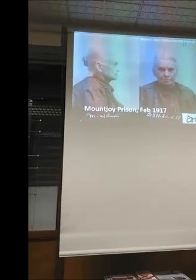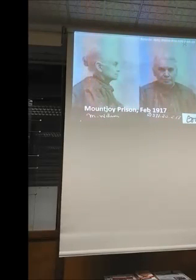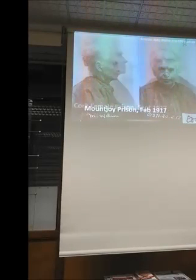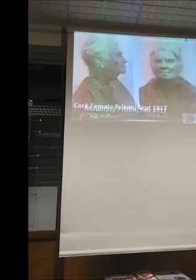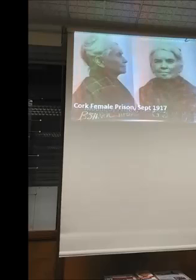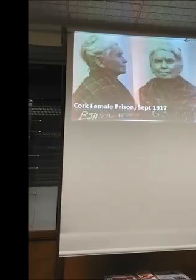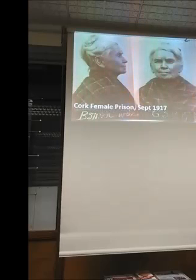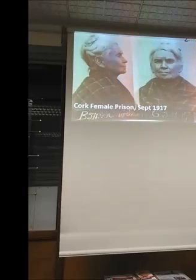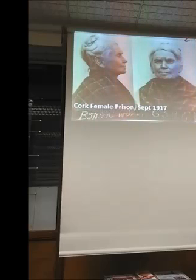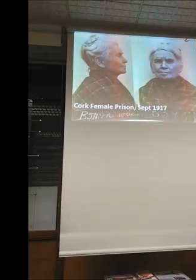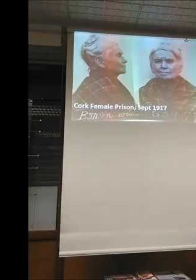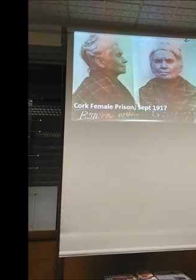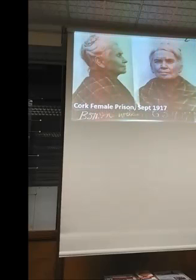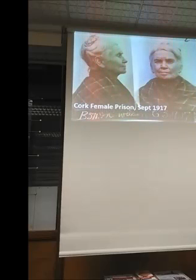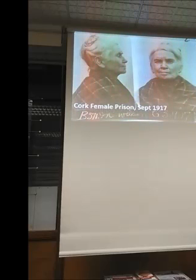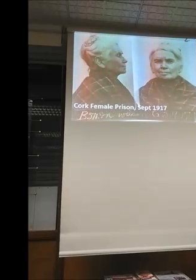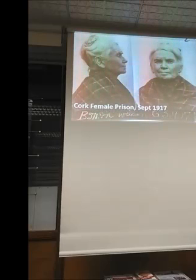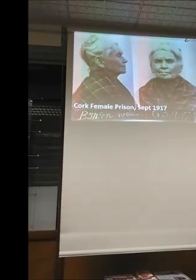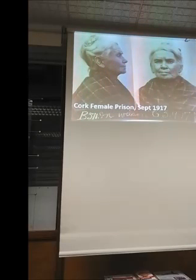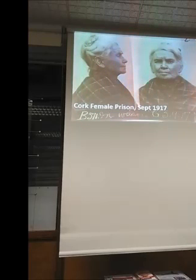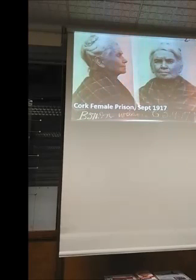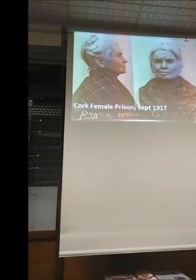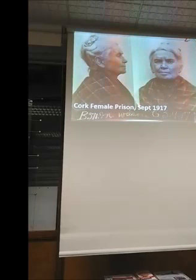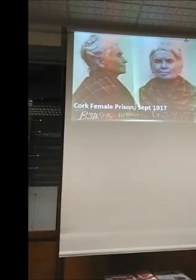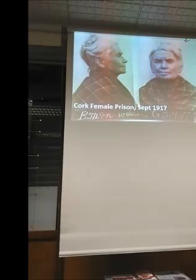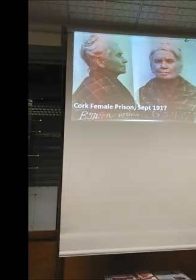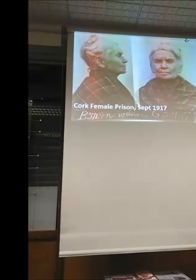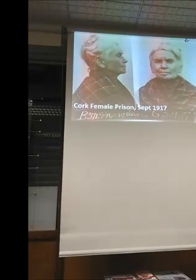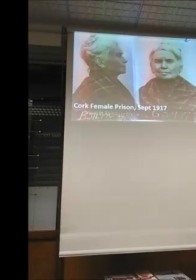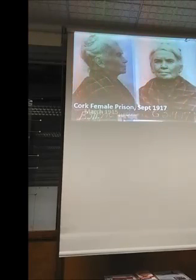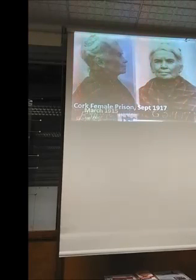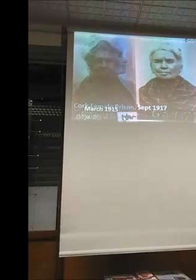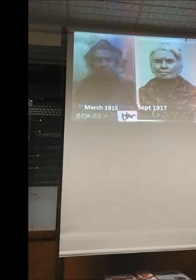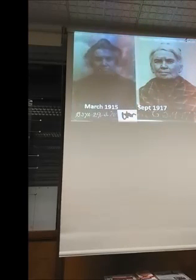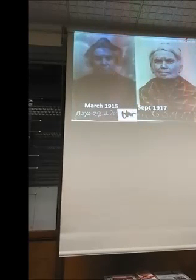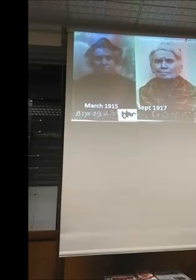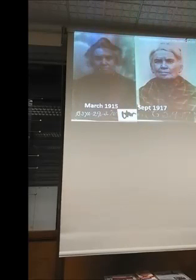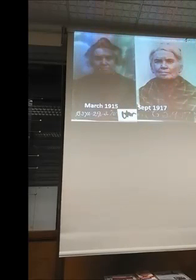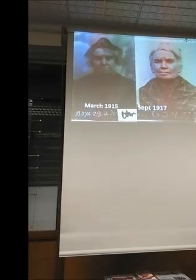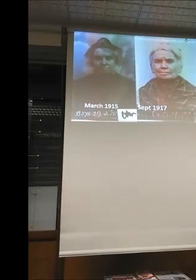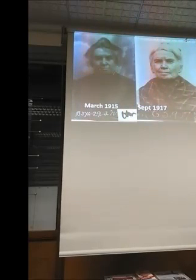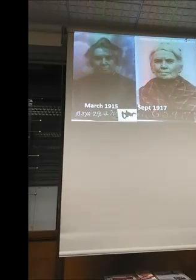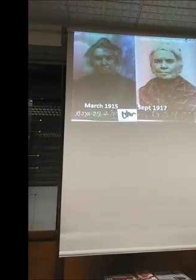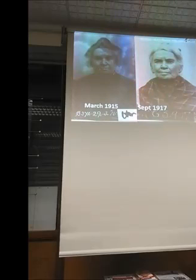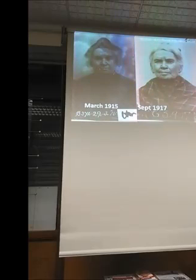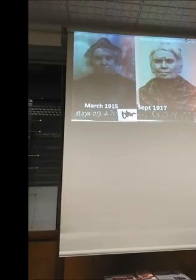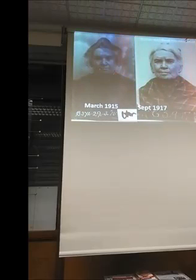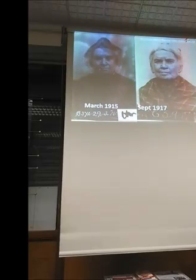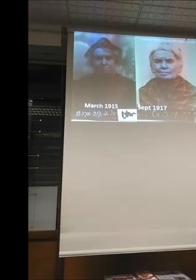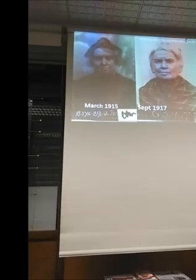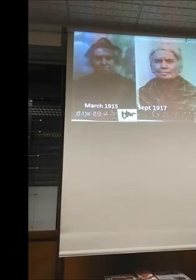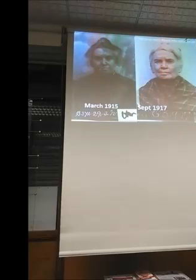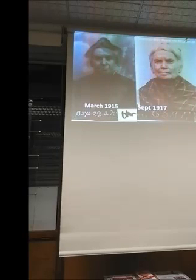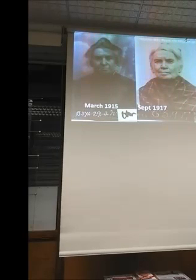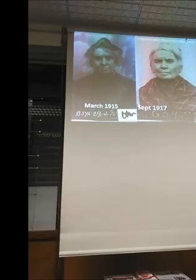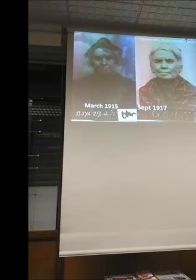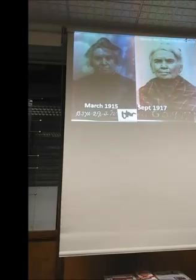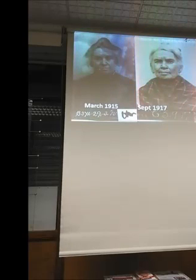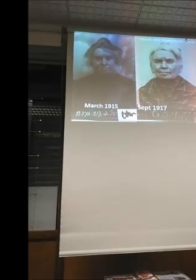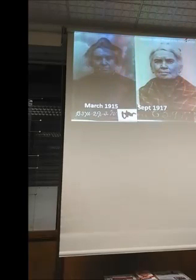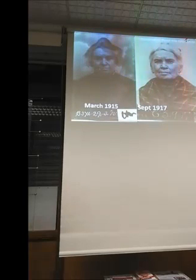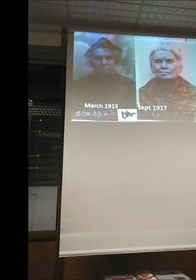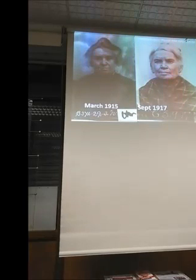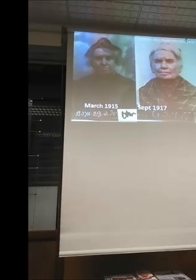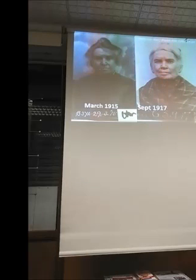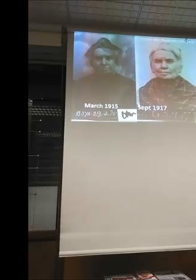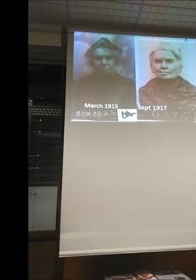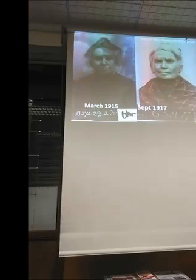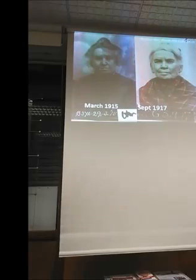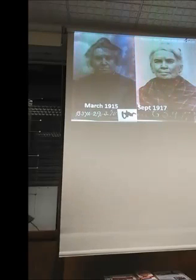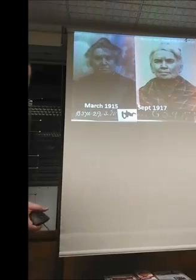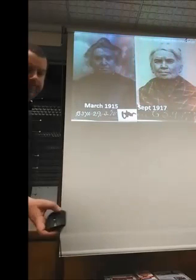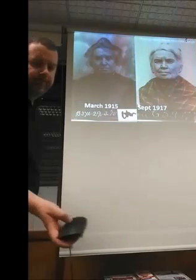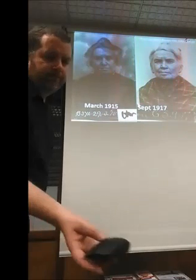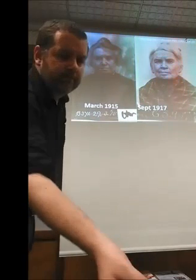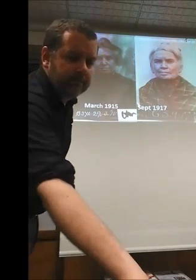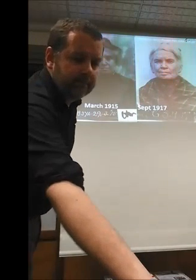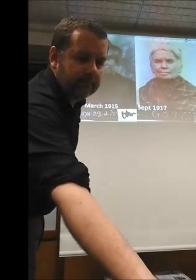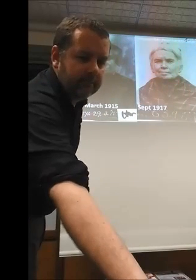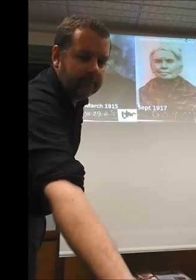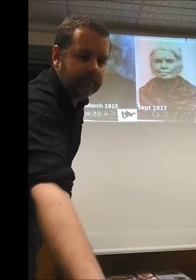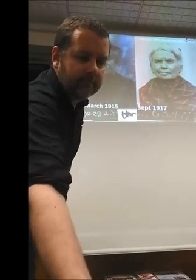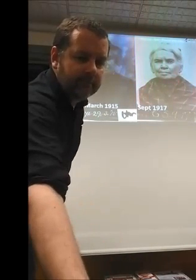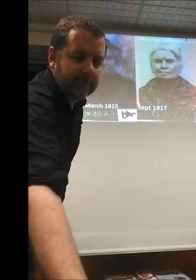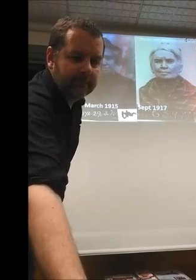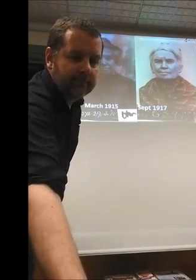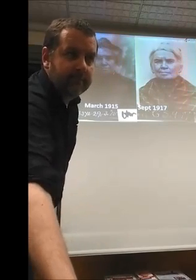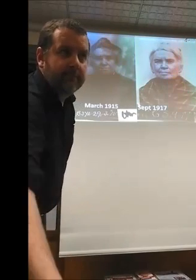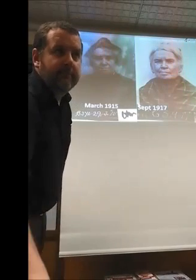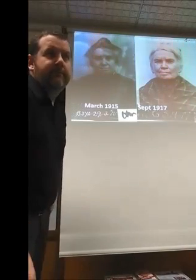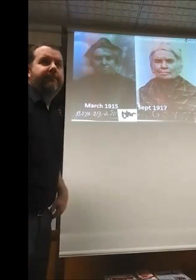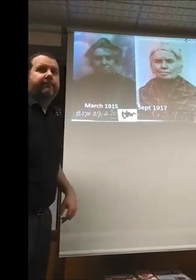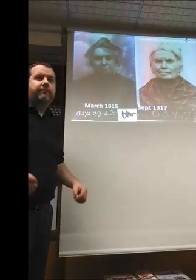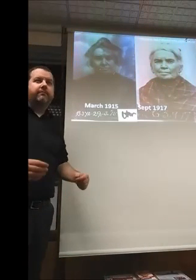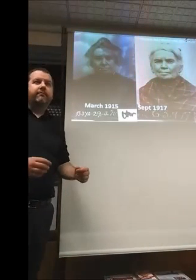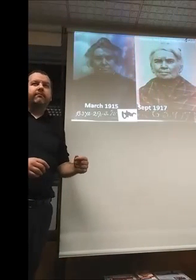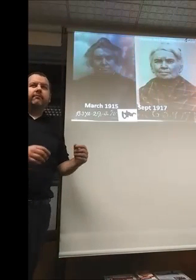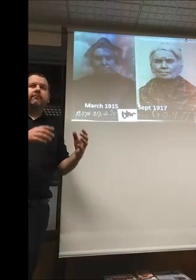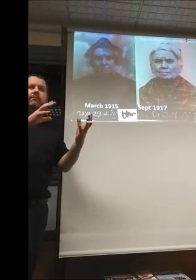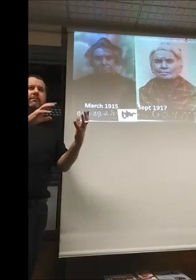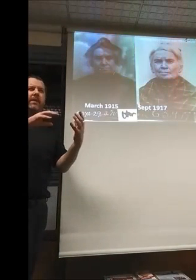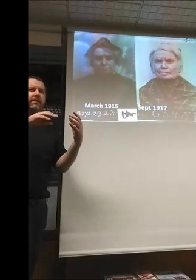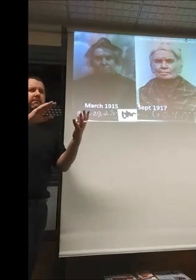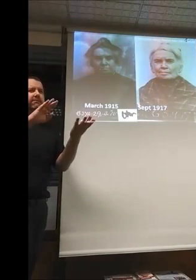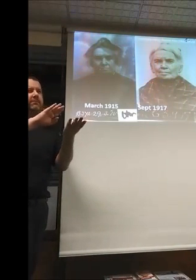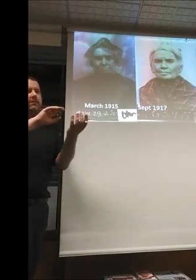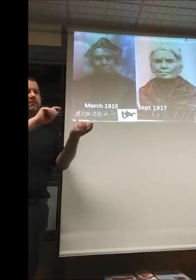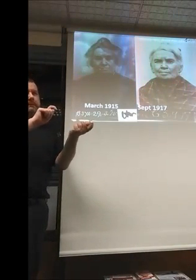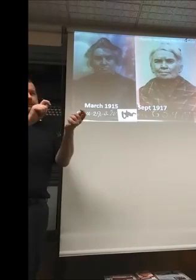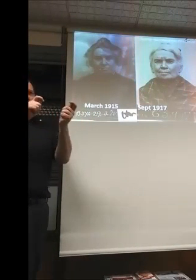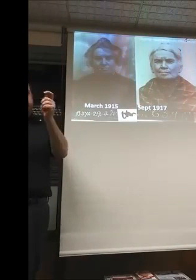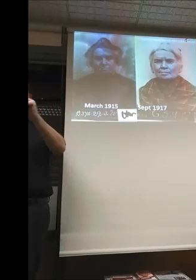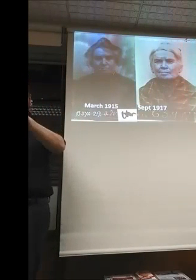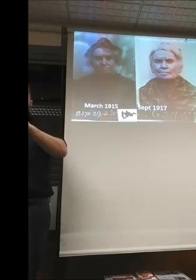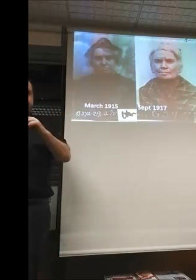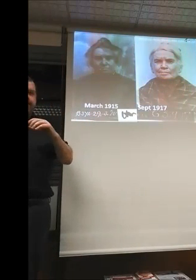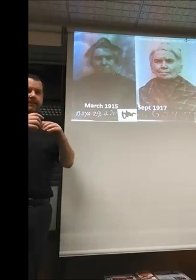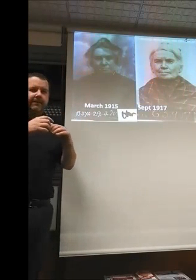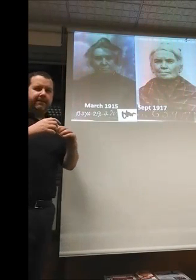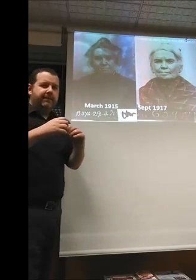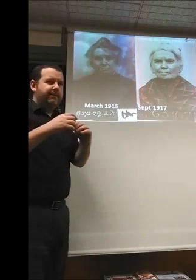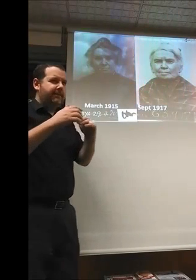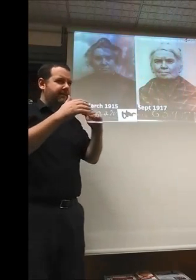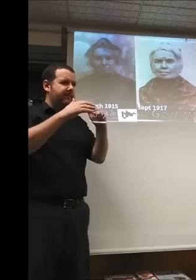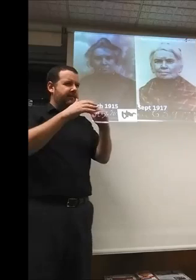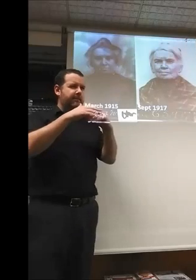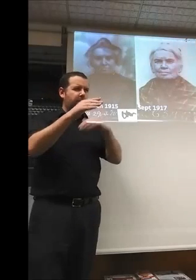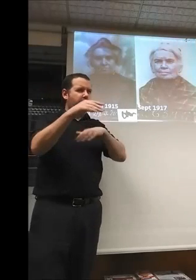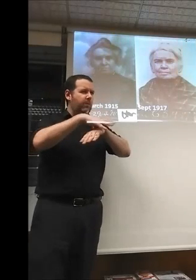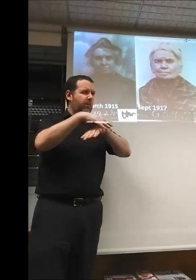was married before that Johanna moved to Dublin to work in the Mater Hospital and at that